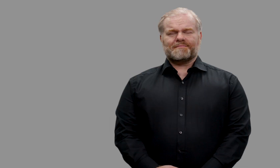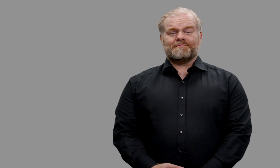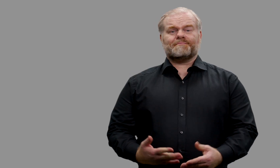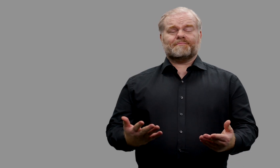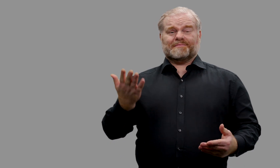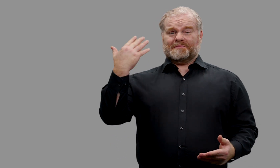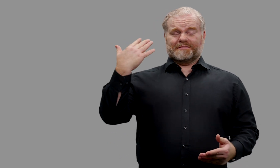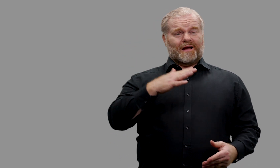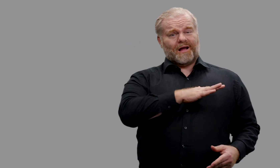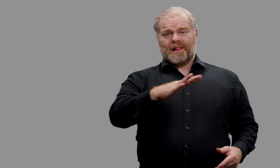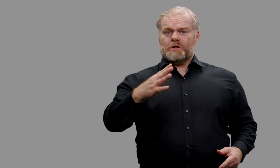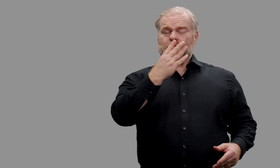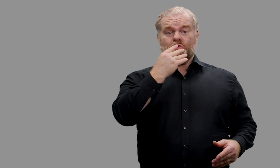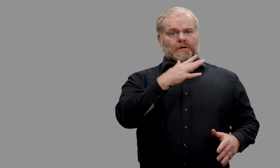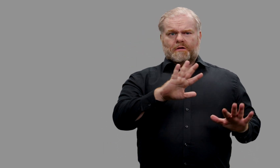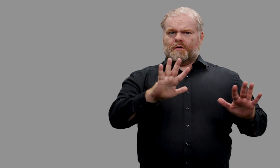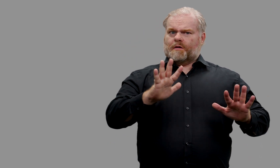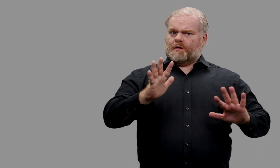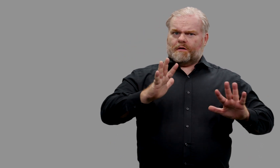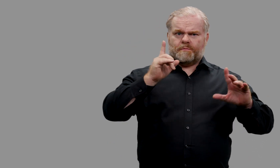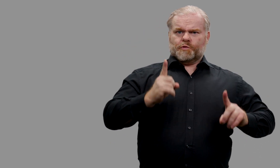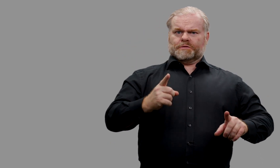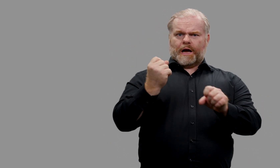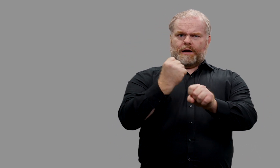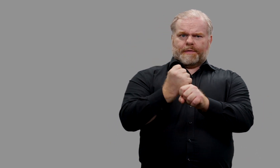All Jews had a very good reason